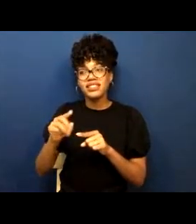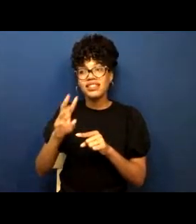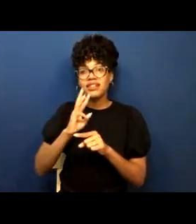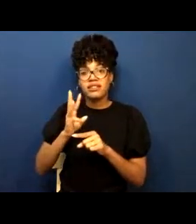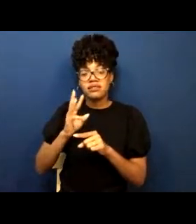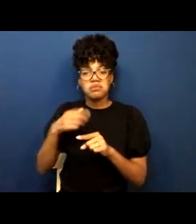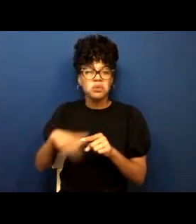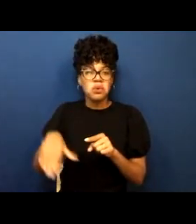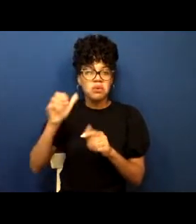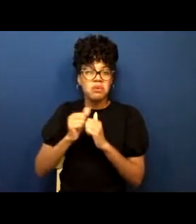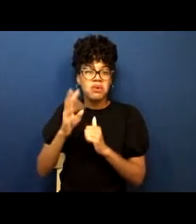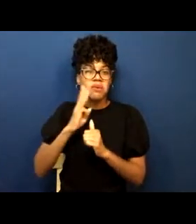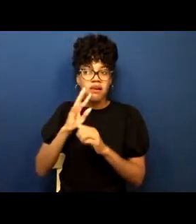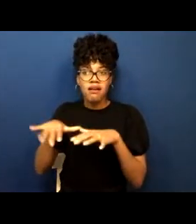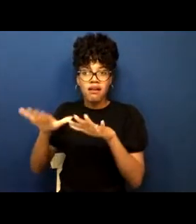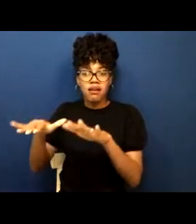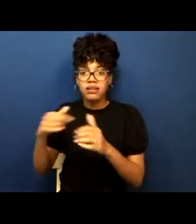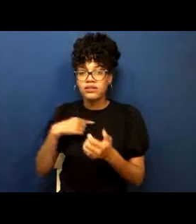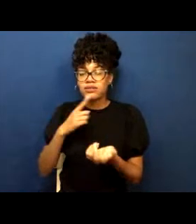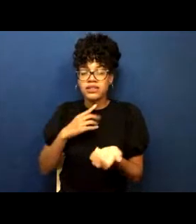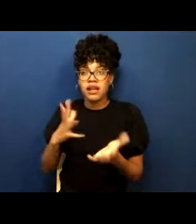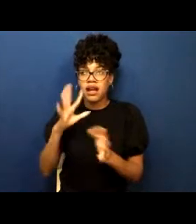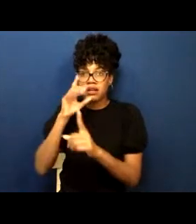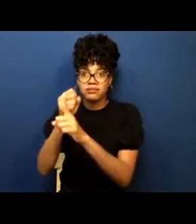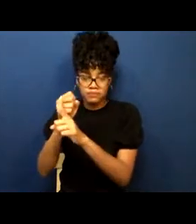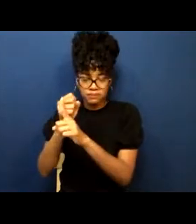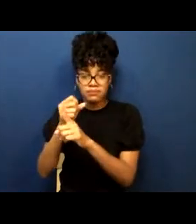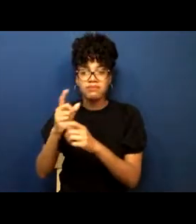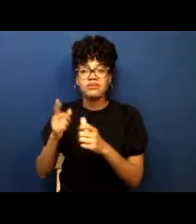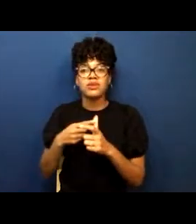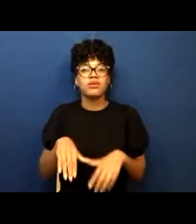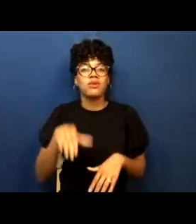and career ever since. So I'm so grateful for that in my life.